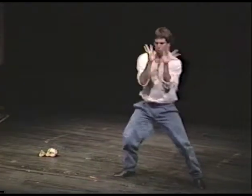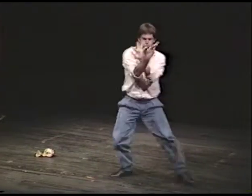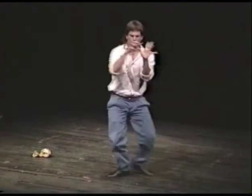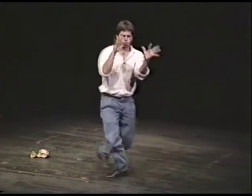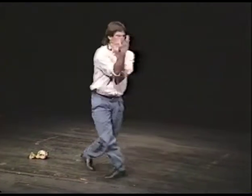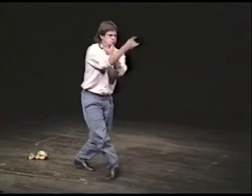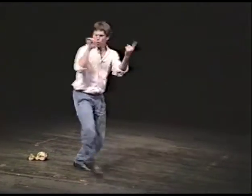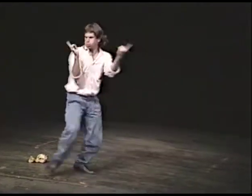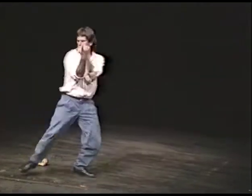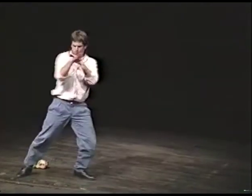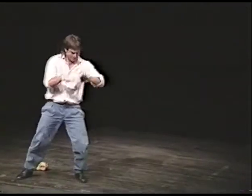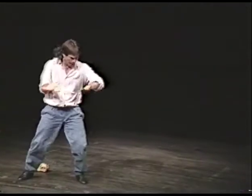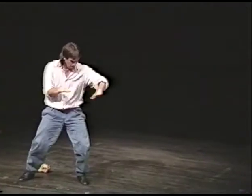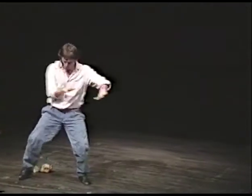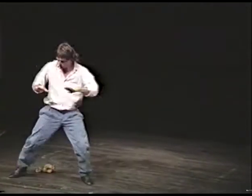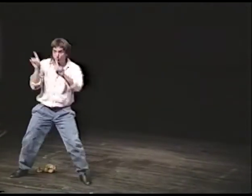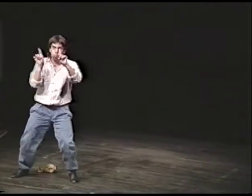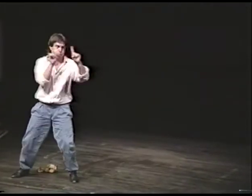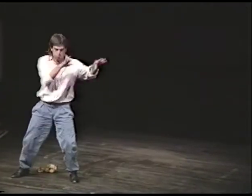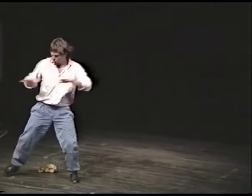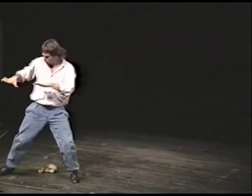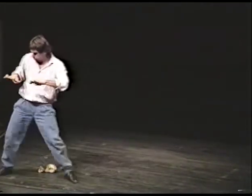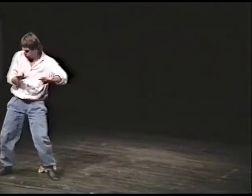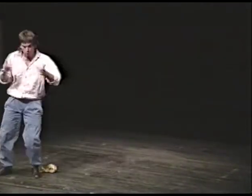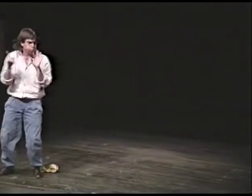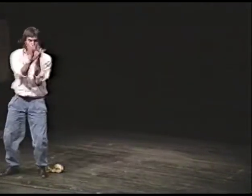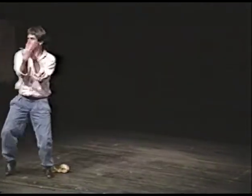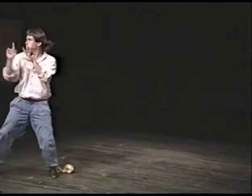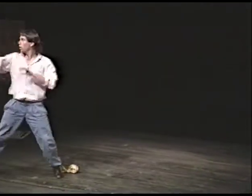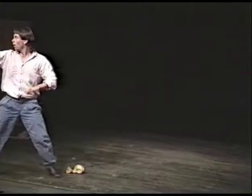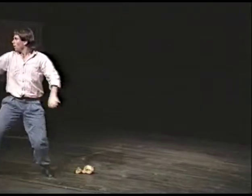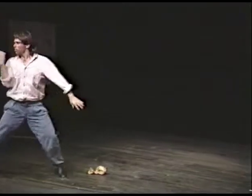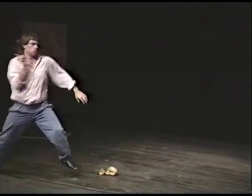Through the market, a church escapee